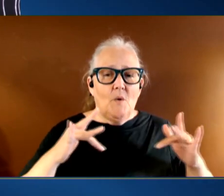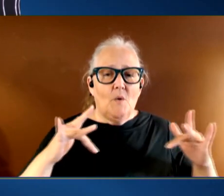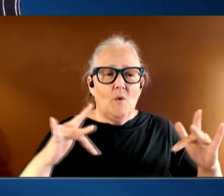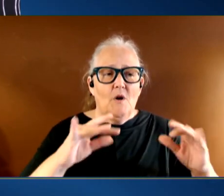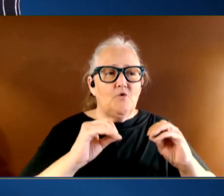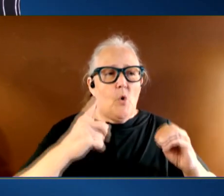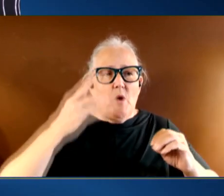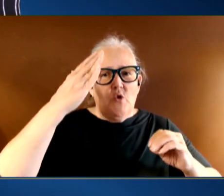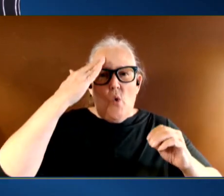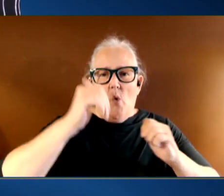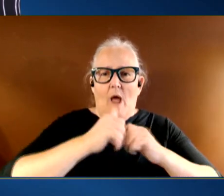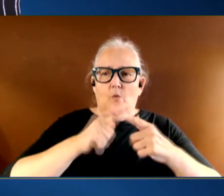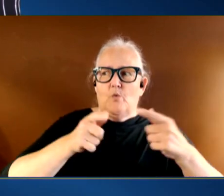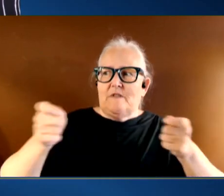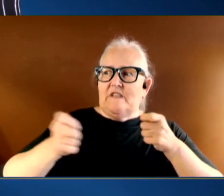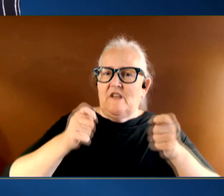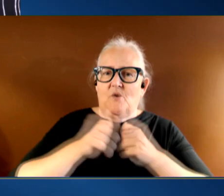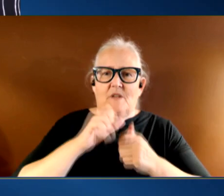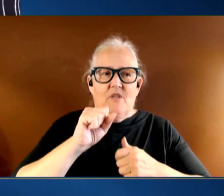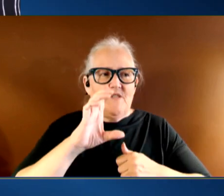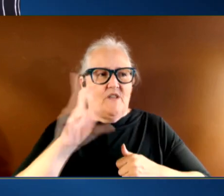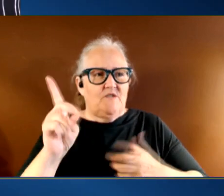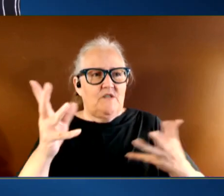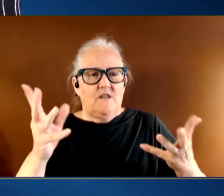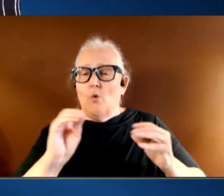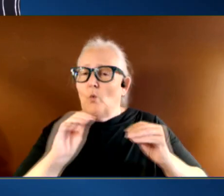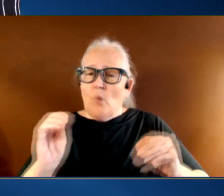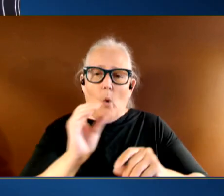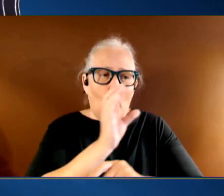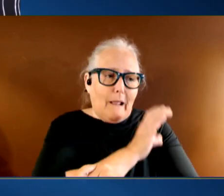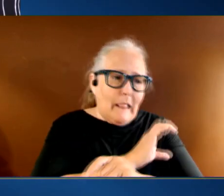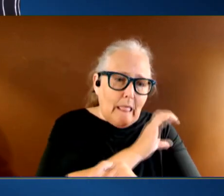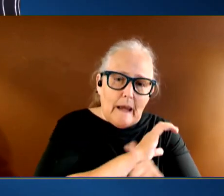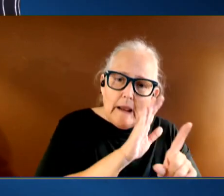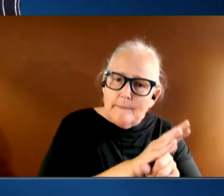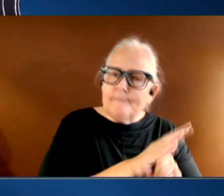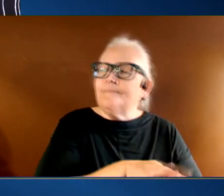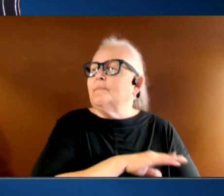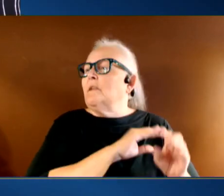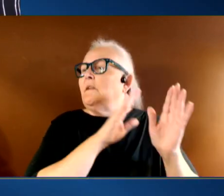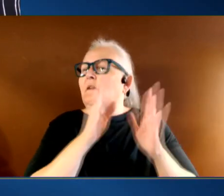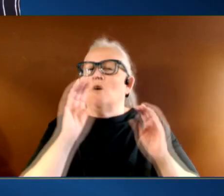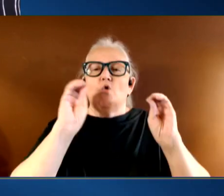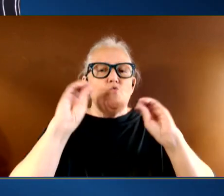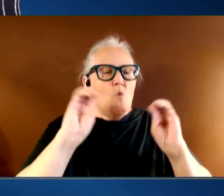cell. Like we don't have any sickle cell clinics. We don't have any kind of sickle cell -- really,